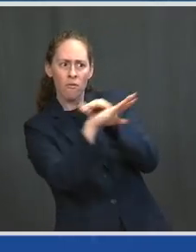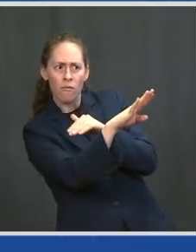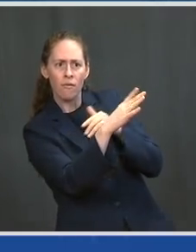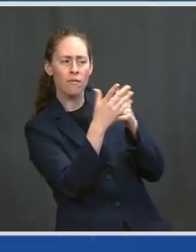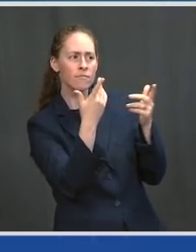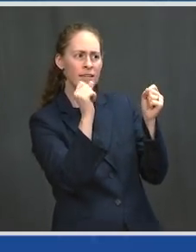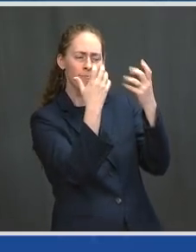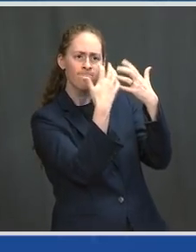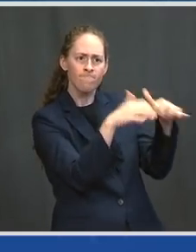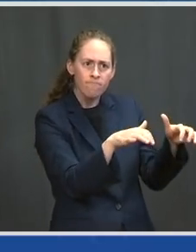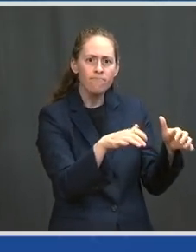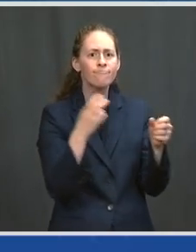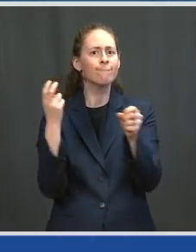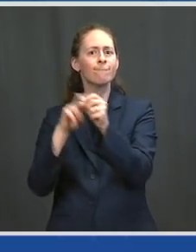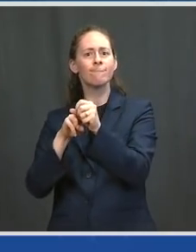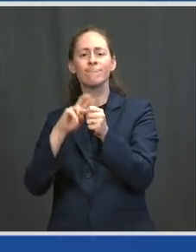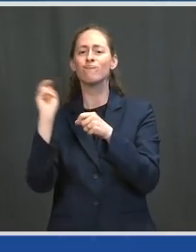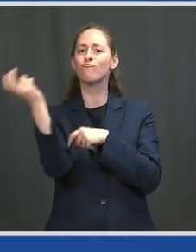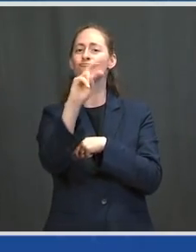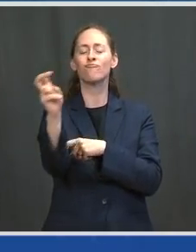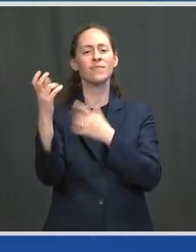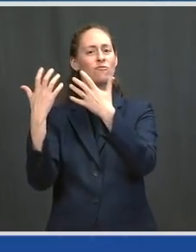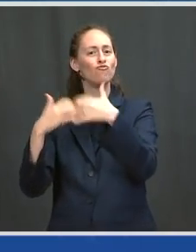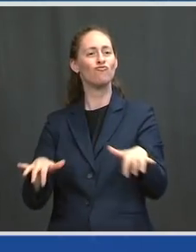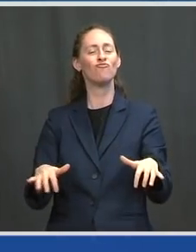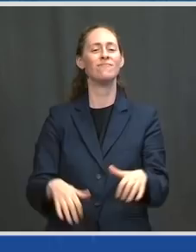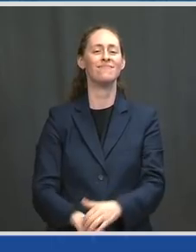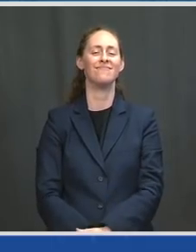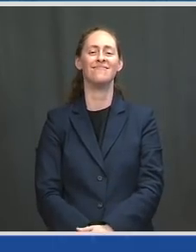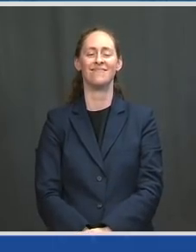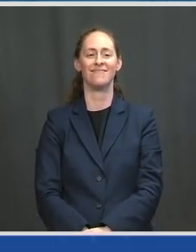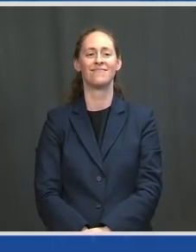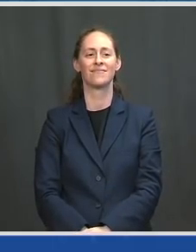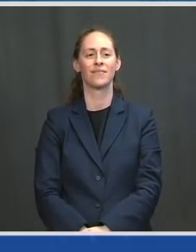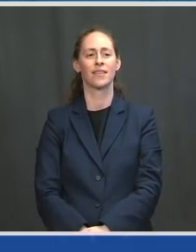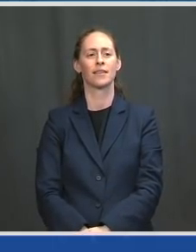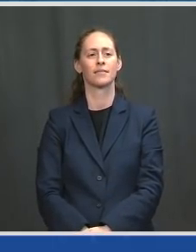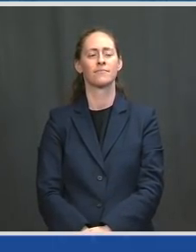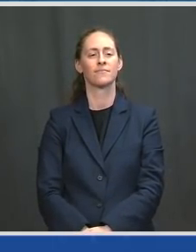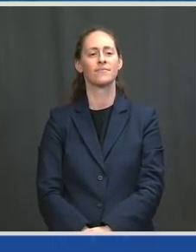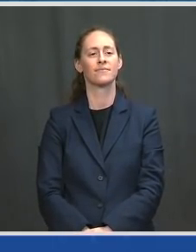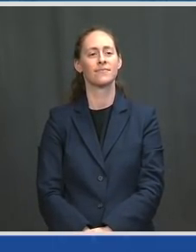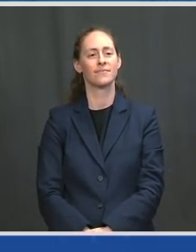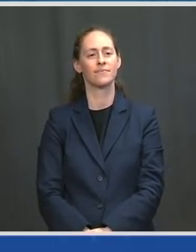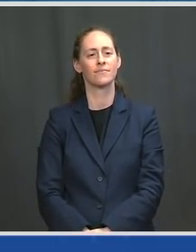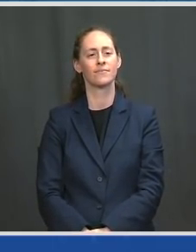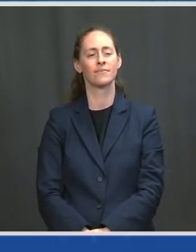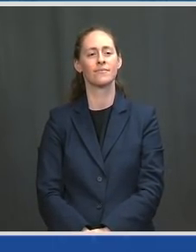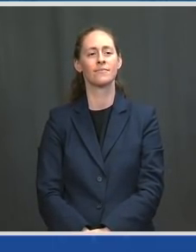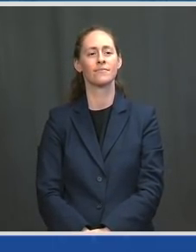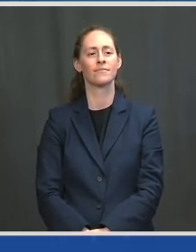As a result, even though more than half of the adults in the country have already gotten their first shot,